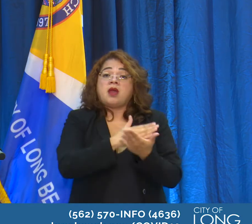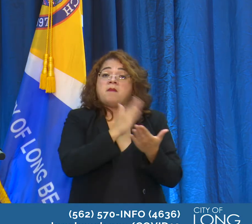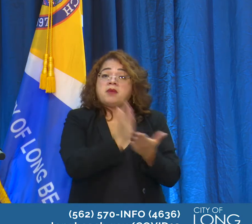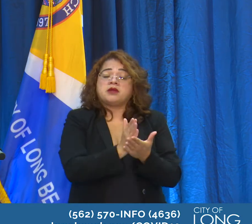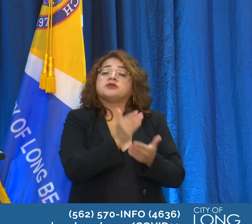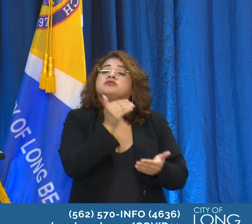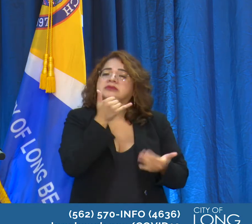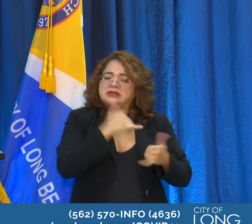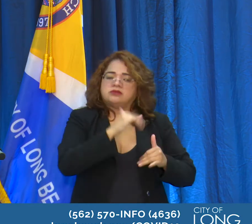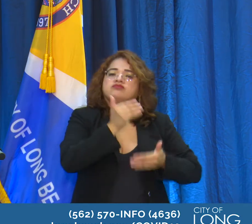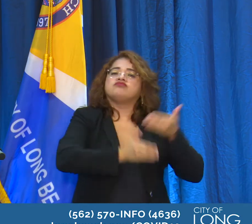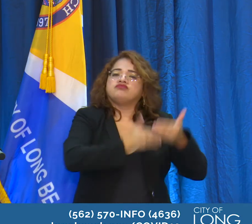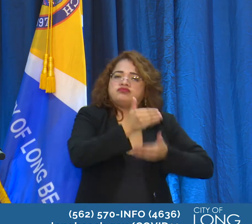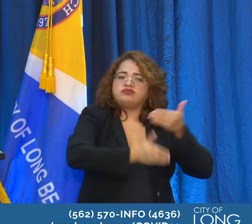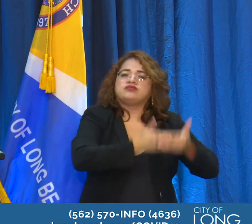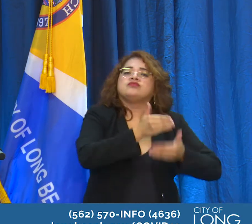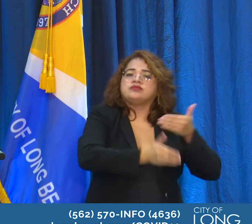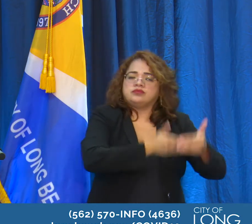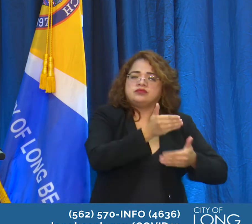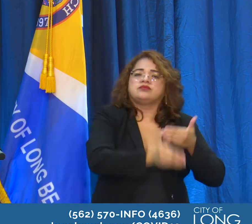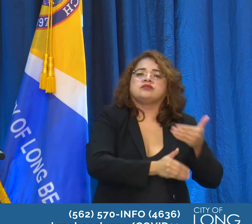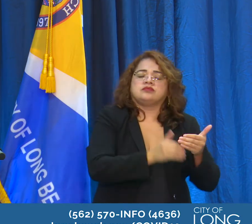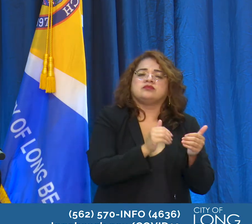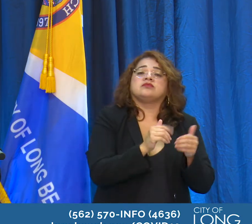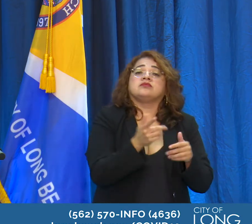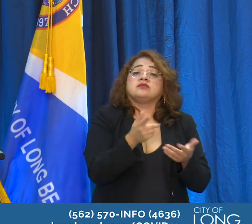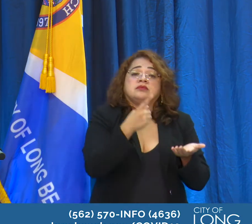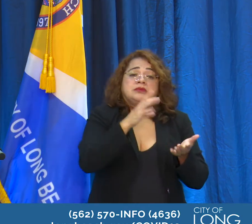The city council is discussing the budget and for anyone that wants to get involved